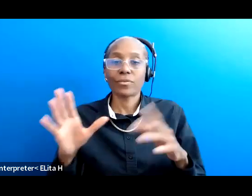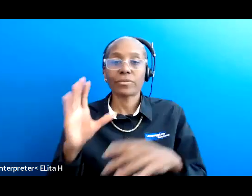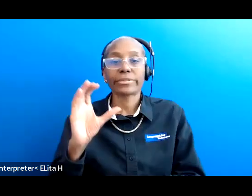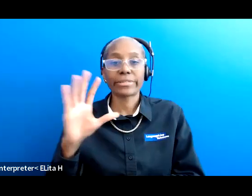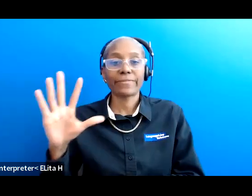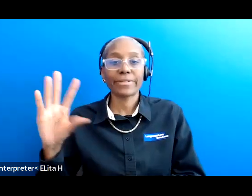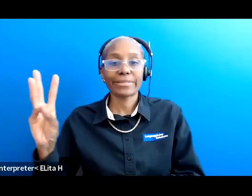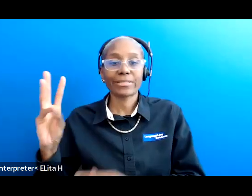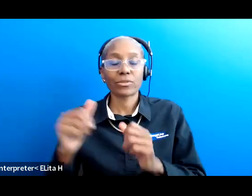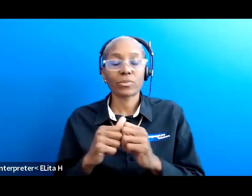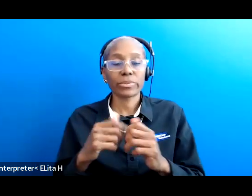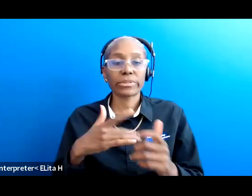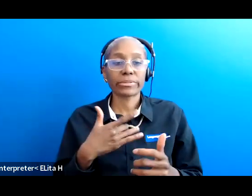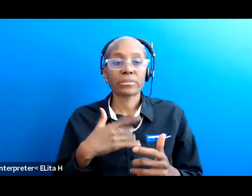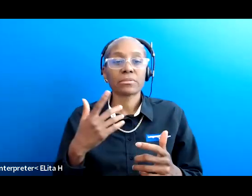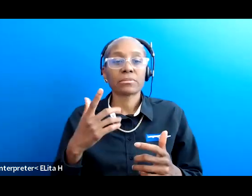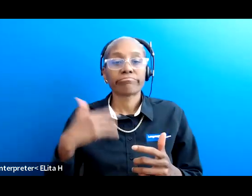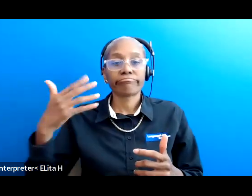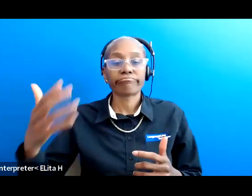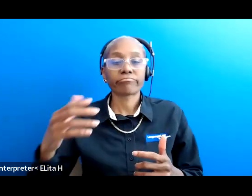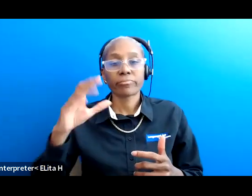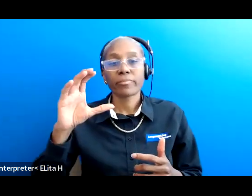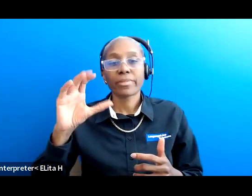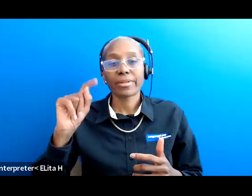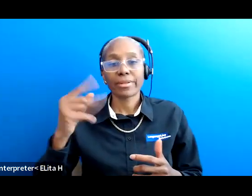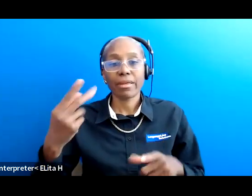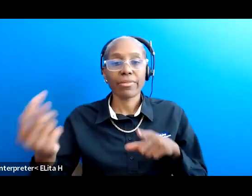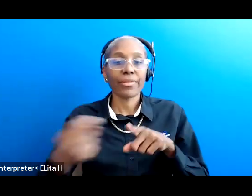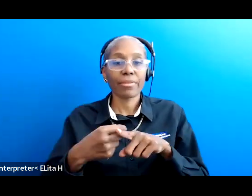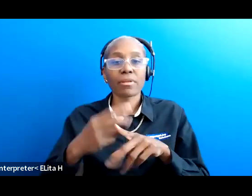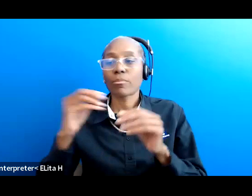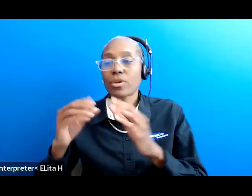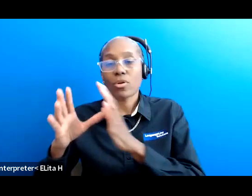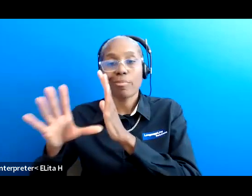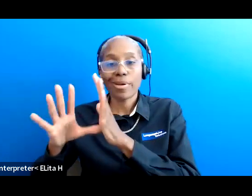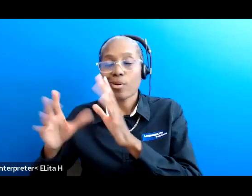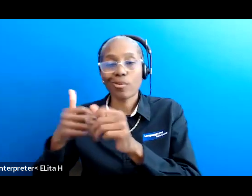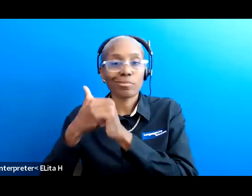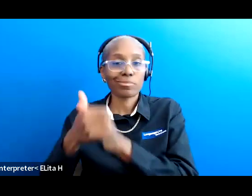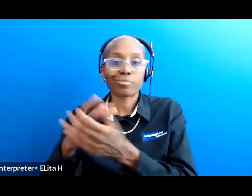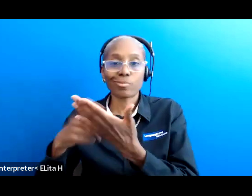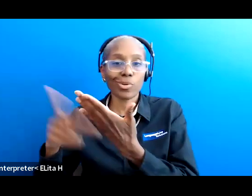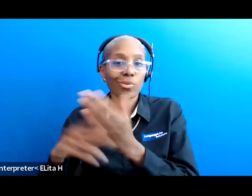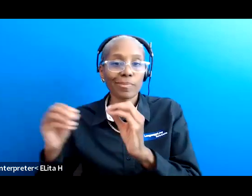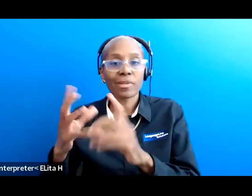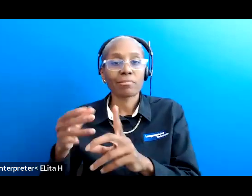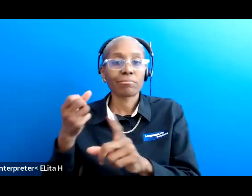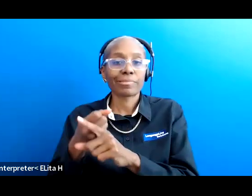They intermittently cath, but have never had a bowel program or followed a bowel program since onset was 1980.